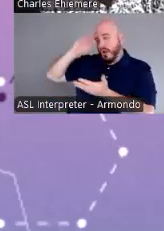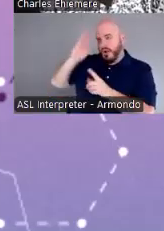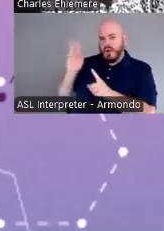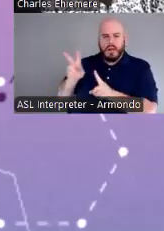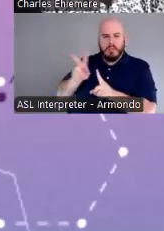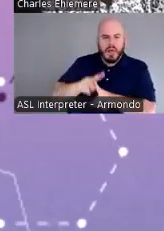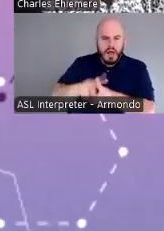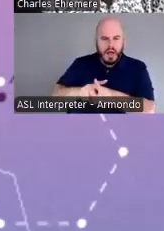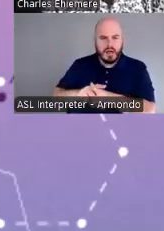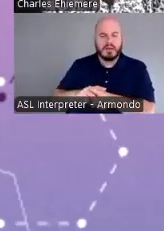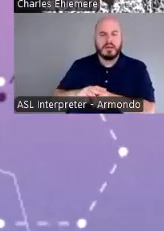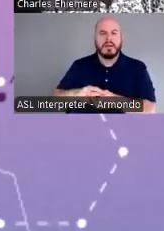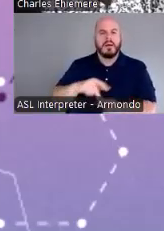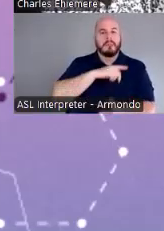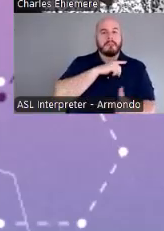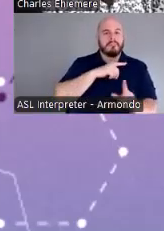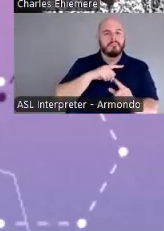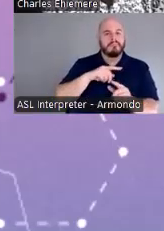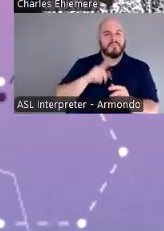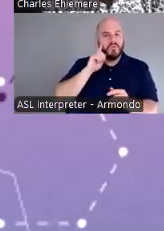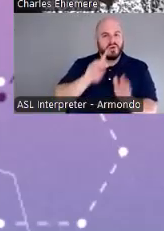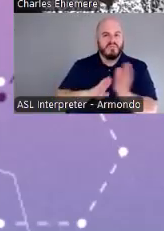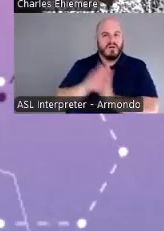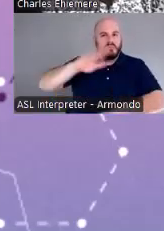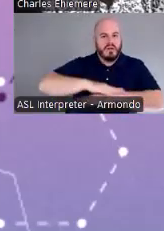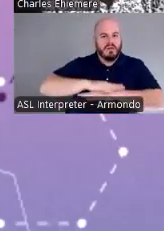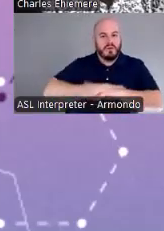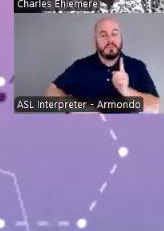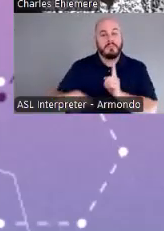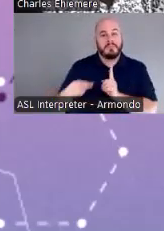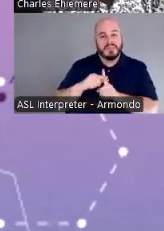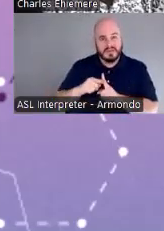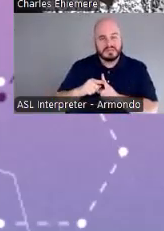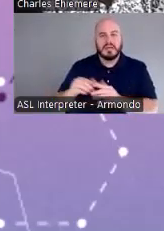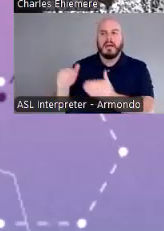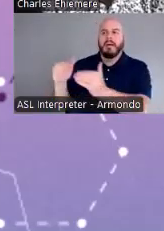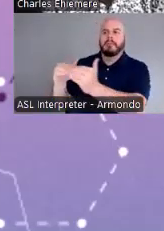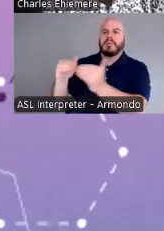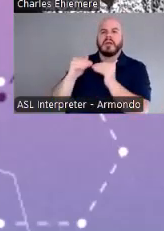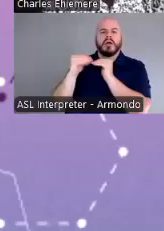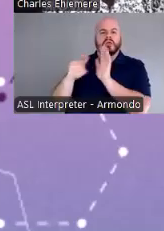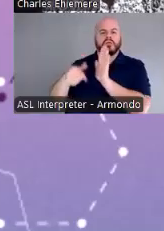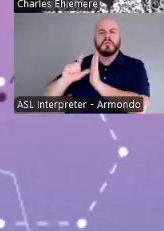then to look at also other peer-review articles, people